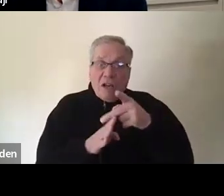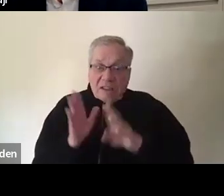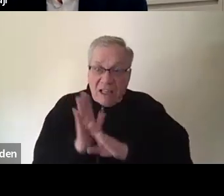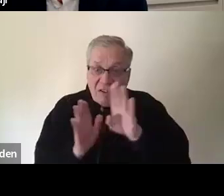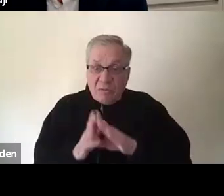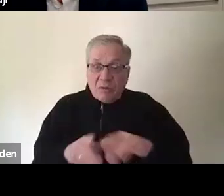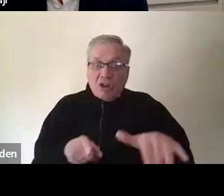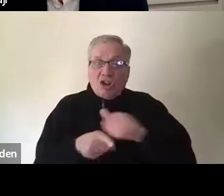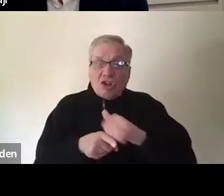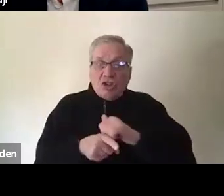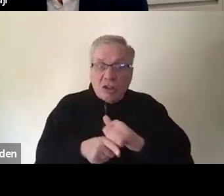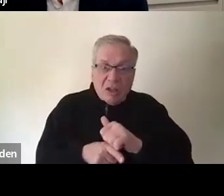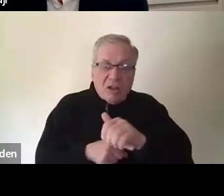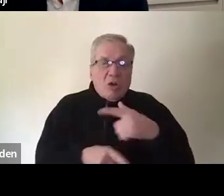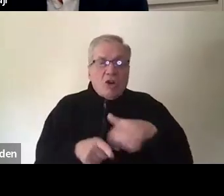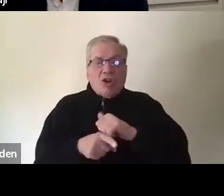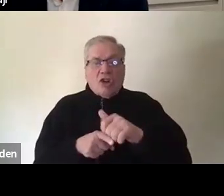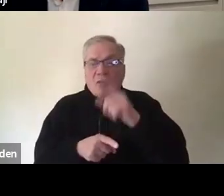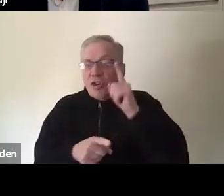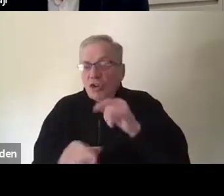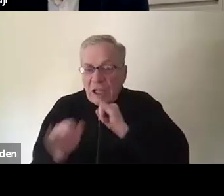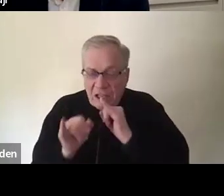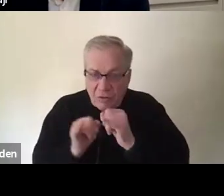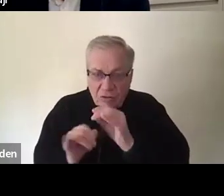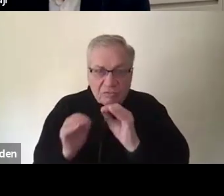training for a career fair and for interviews, we make them as